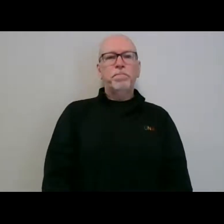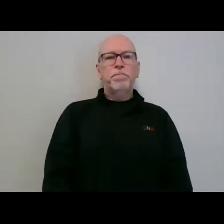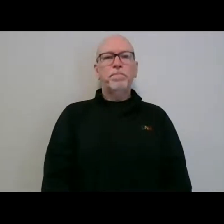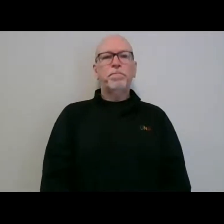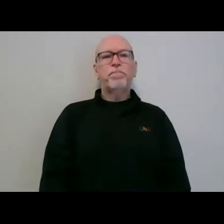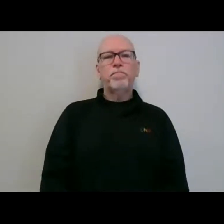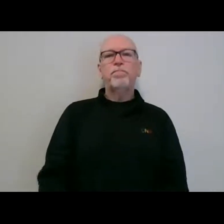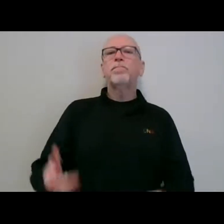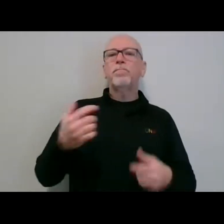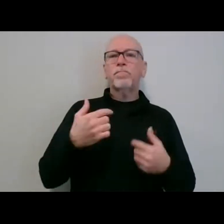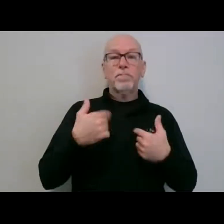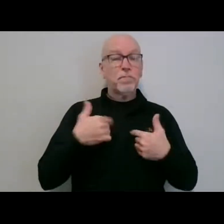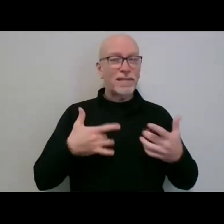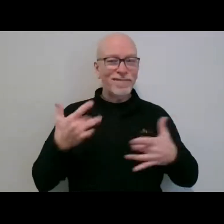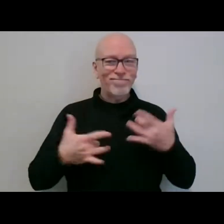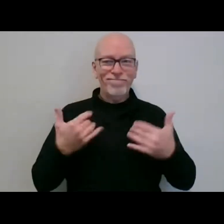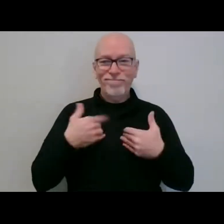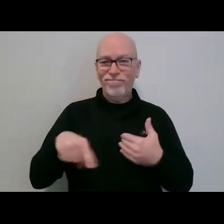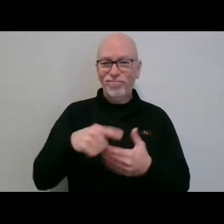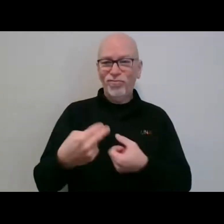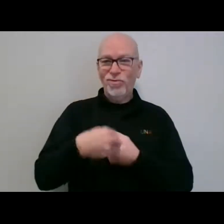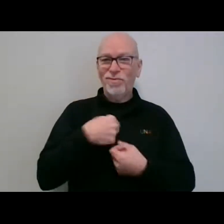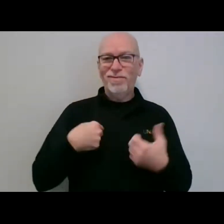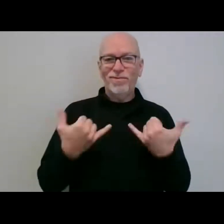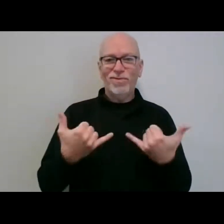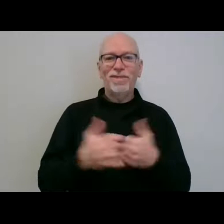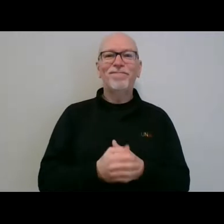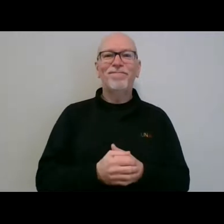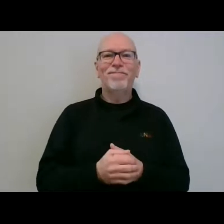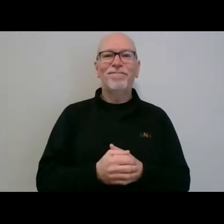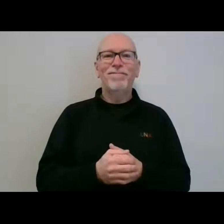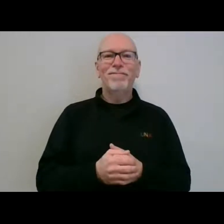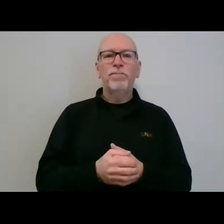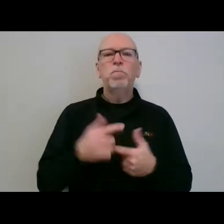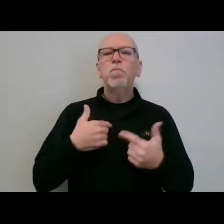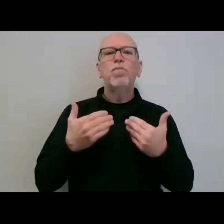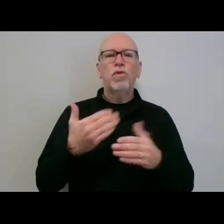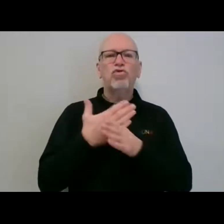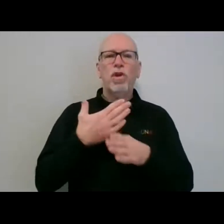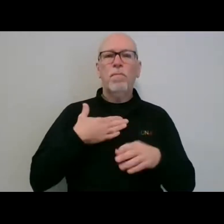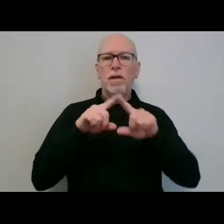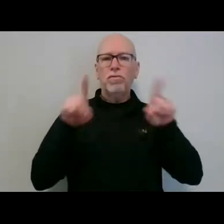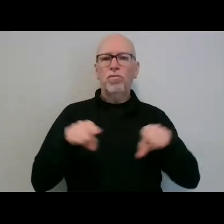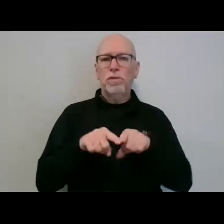I am excited to have you all join us today. I'm going to go ahead and share my screen